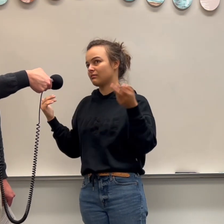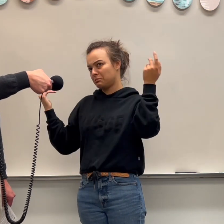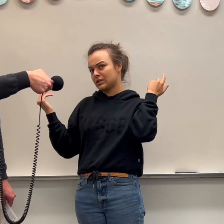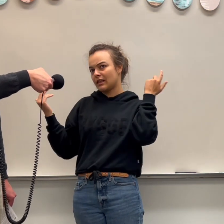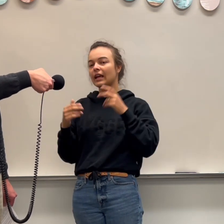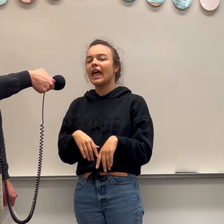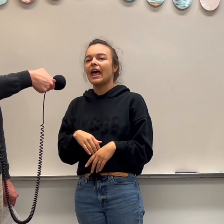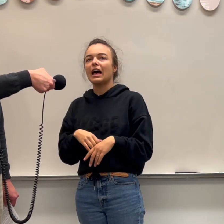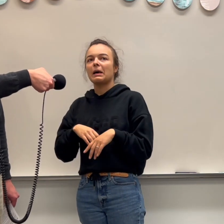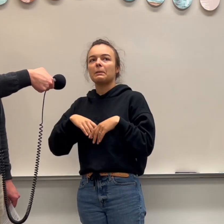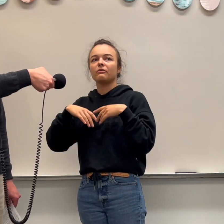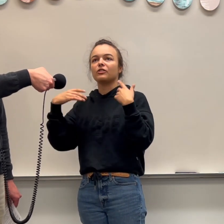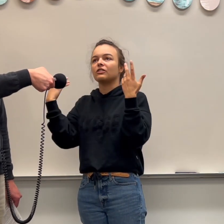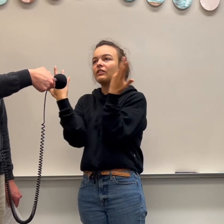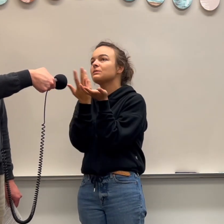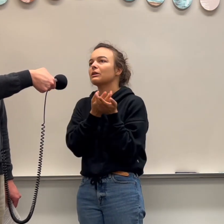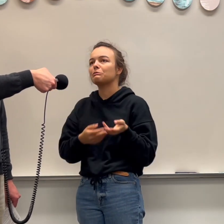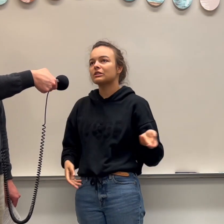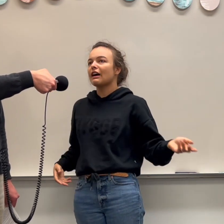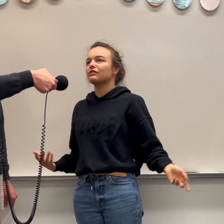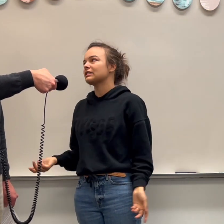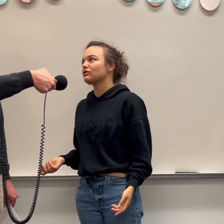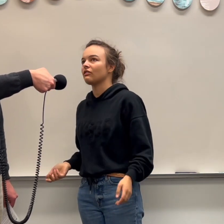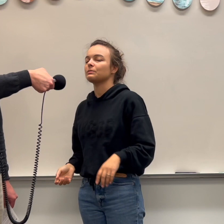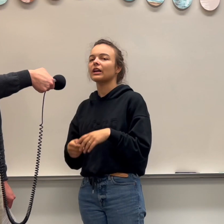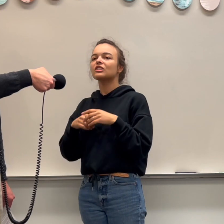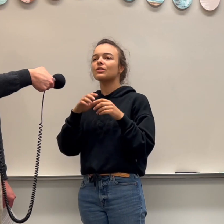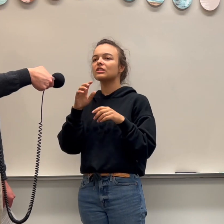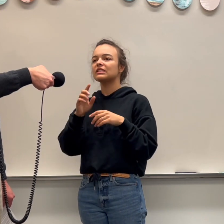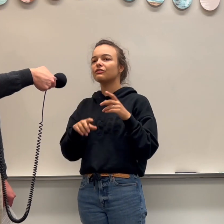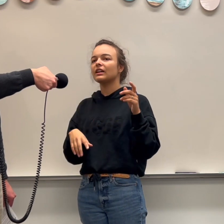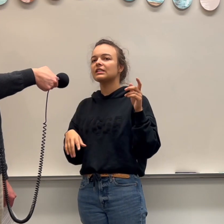was a thing um for Facebook people still have different signs for Facebook so there's different